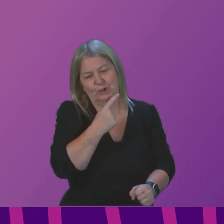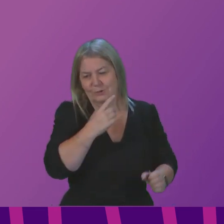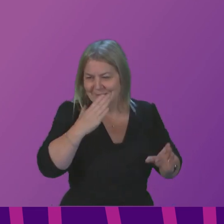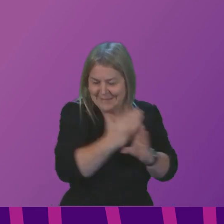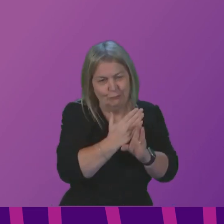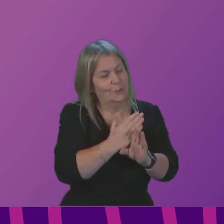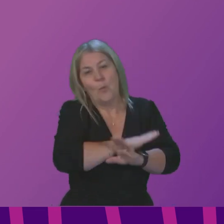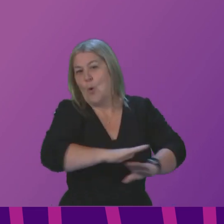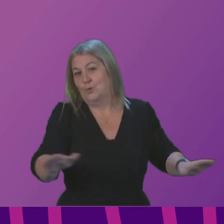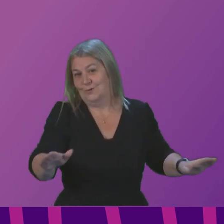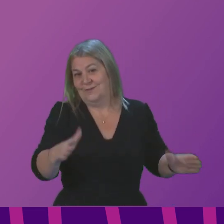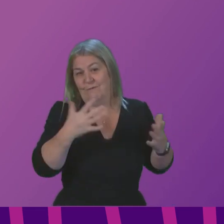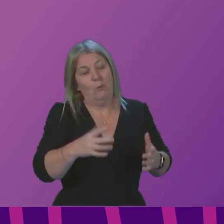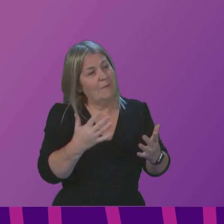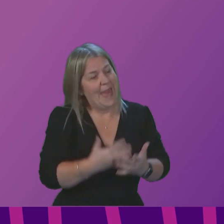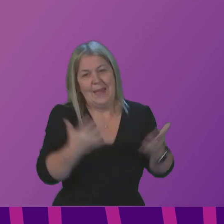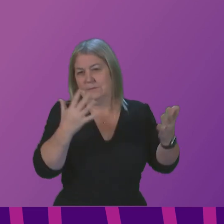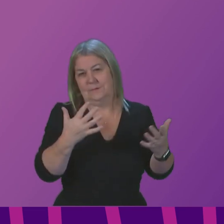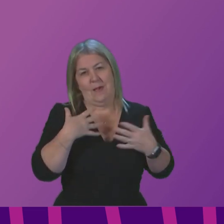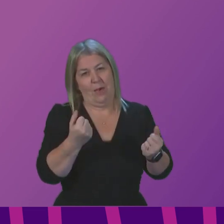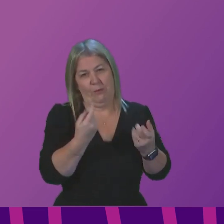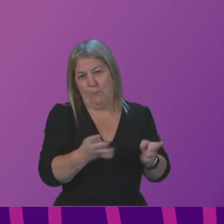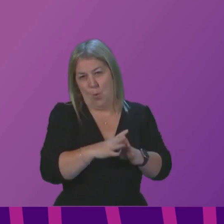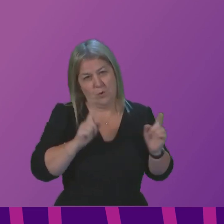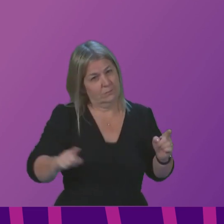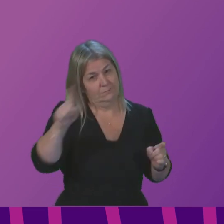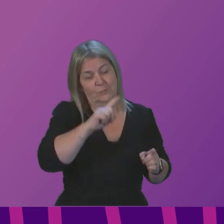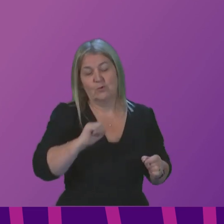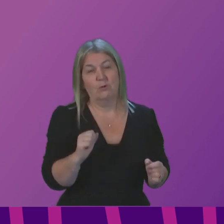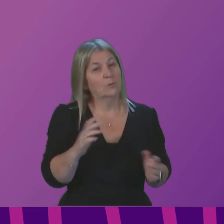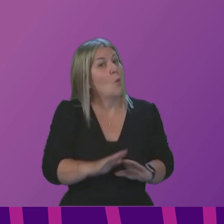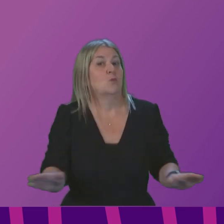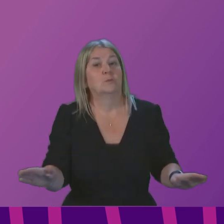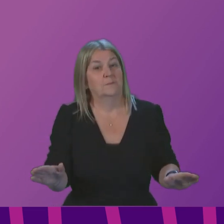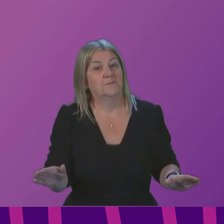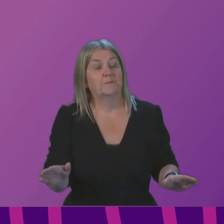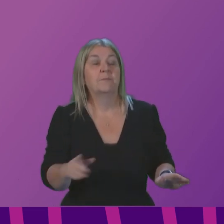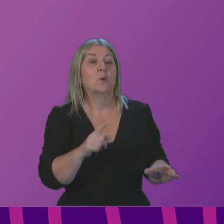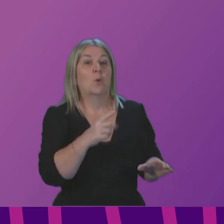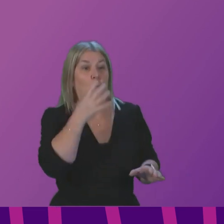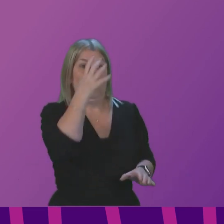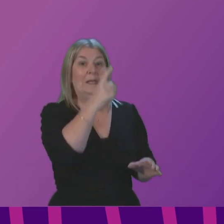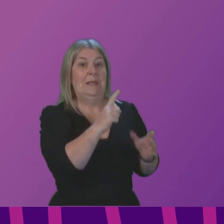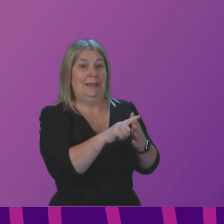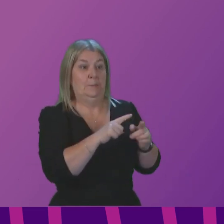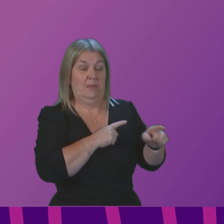Where there are concerns about that, we will address those concerns. In relation to the issue at the Queen Elizabeth university hospital, and other issues that